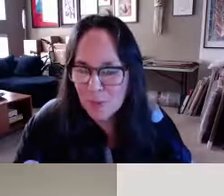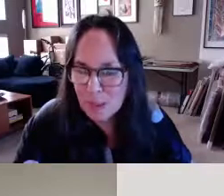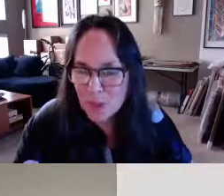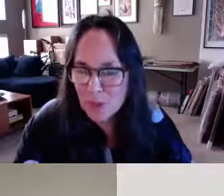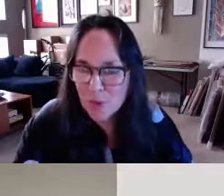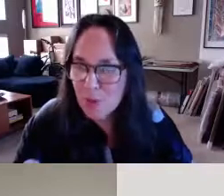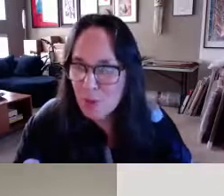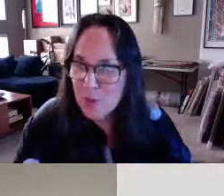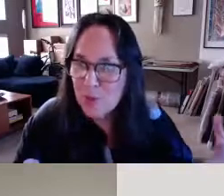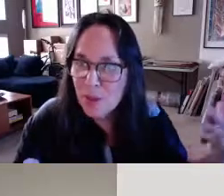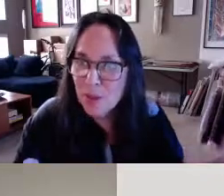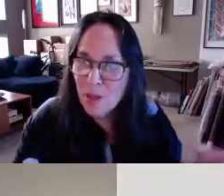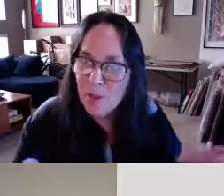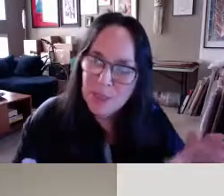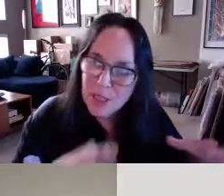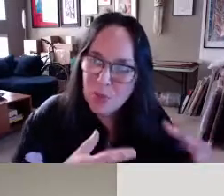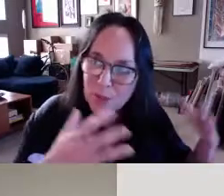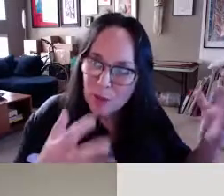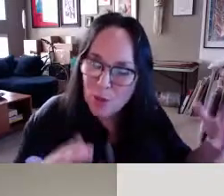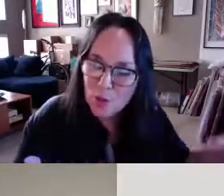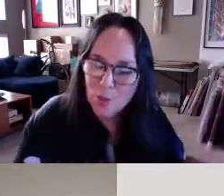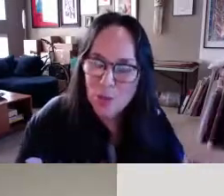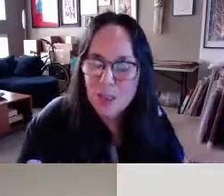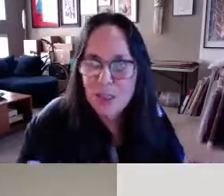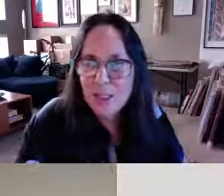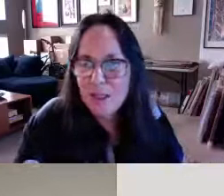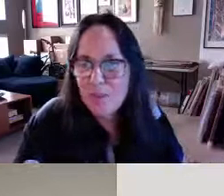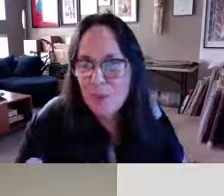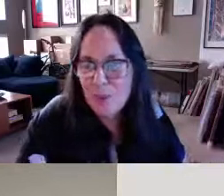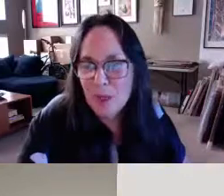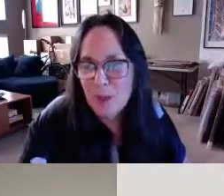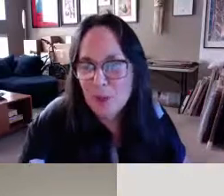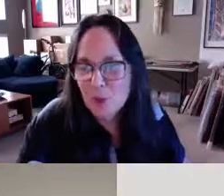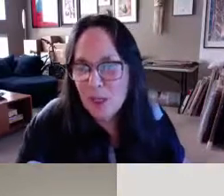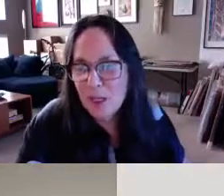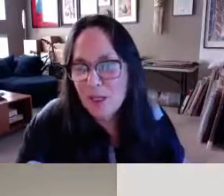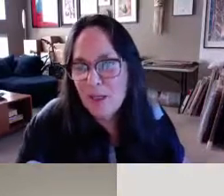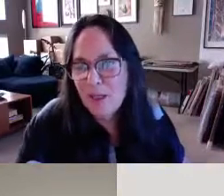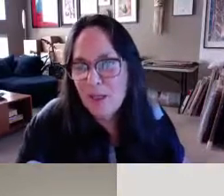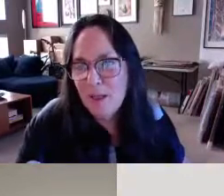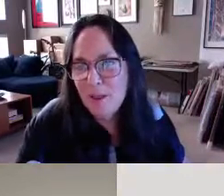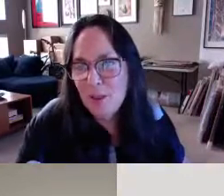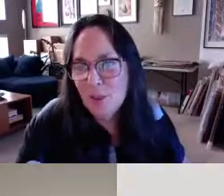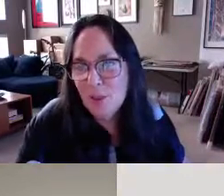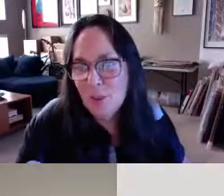initially took this to be placed within a larger work about the makamat strike and so